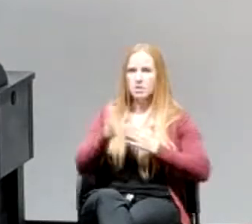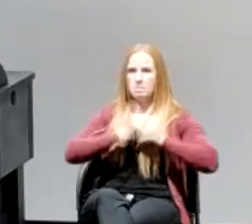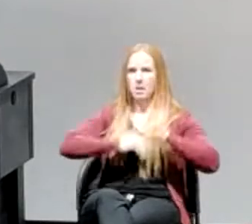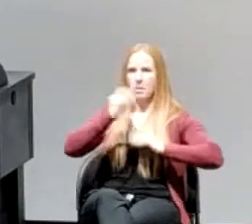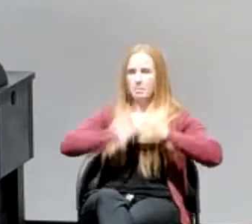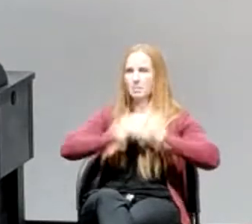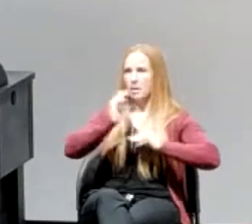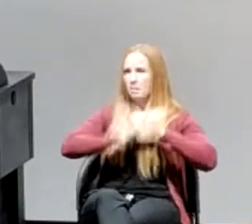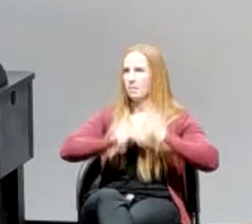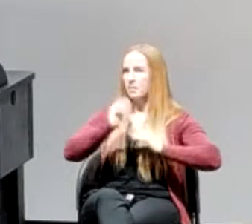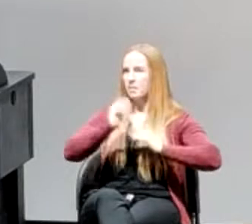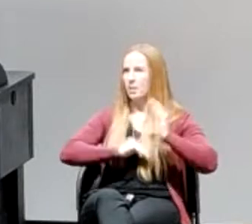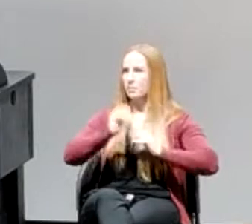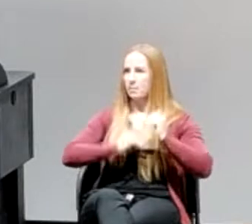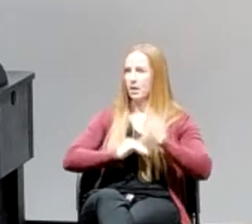Our systems are often slow to catch up.